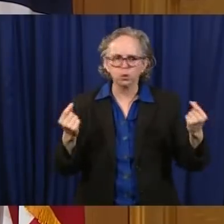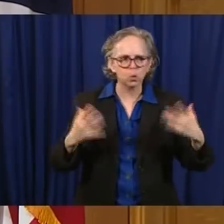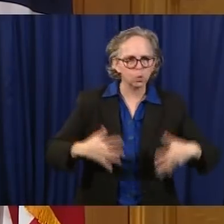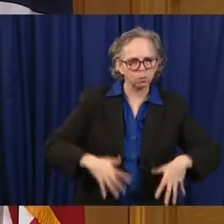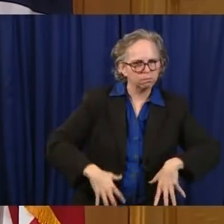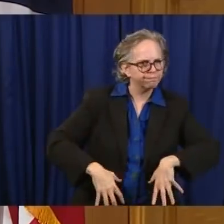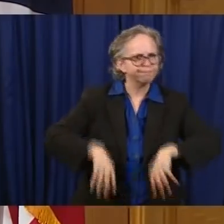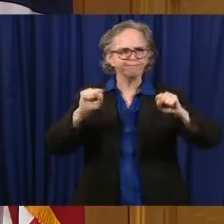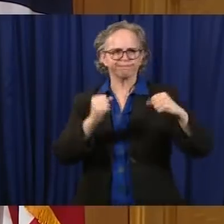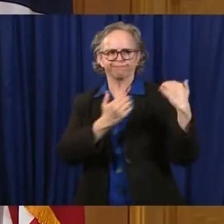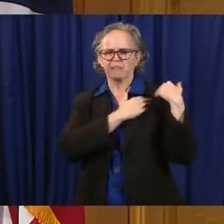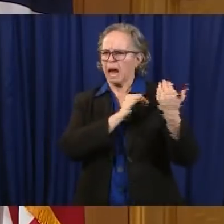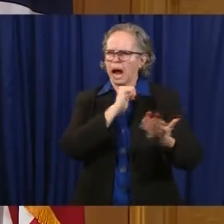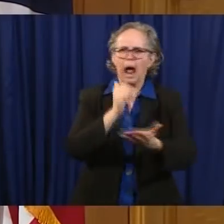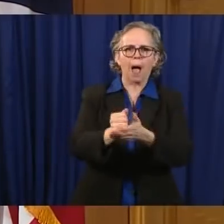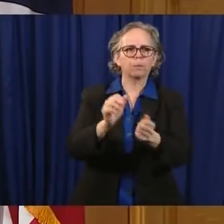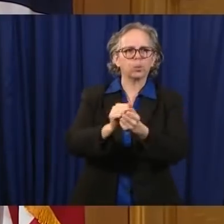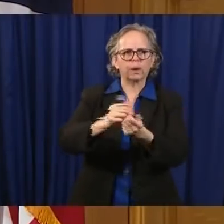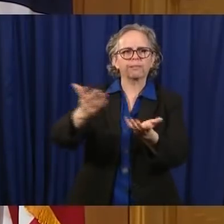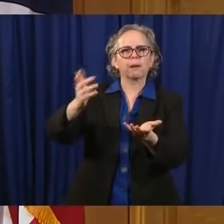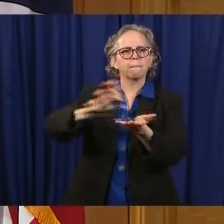MEMBER MEMBERS OF THE UNITED --